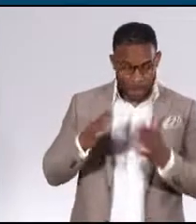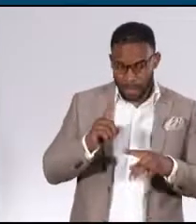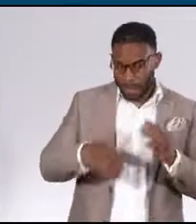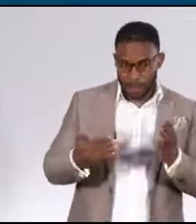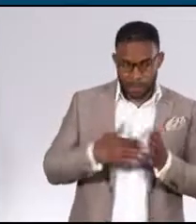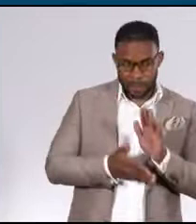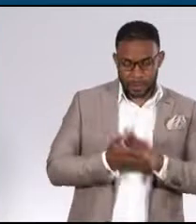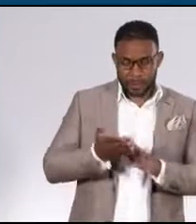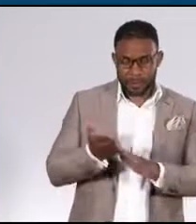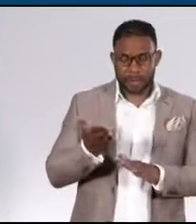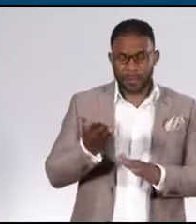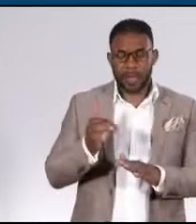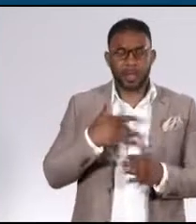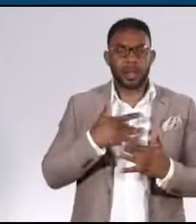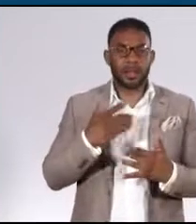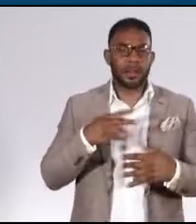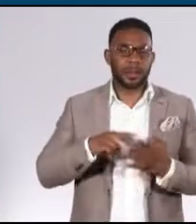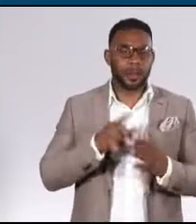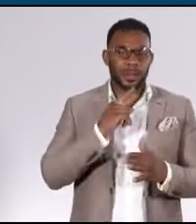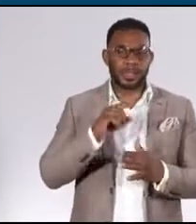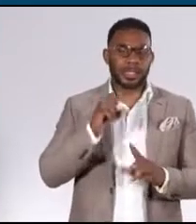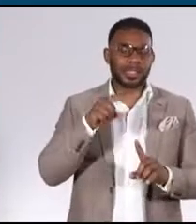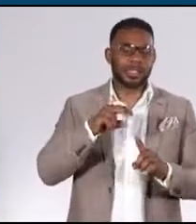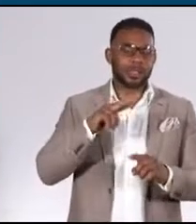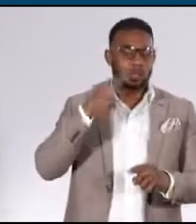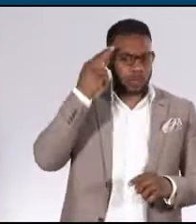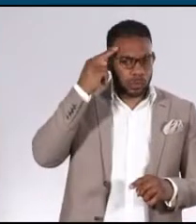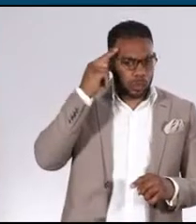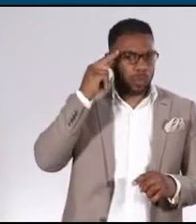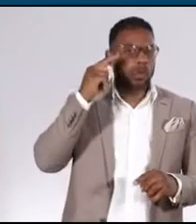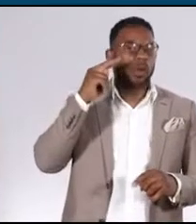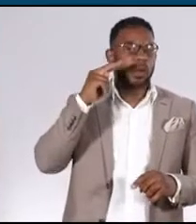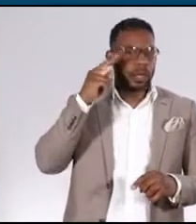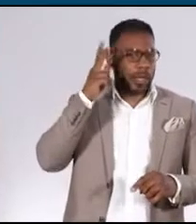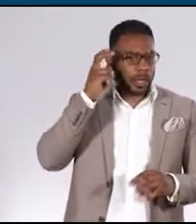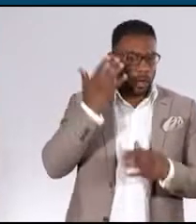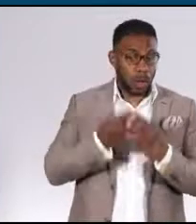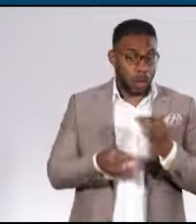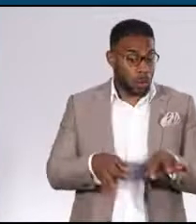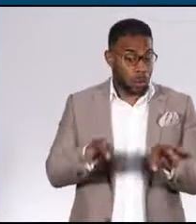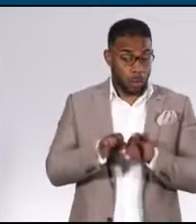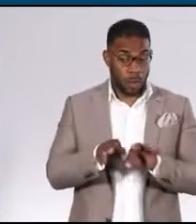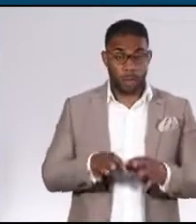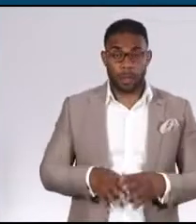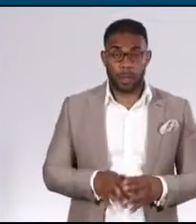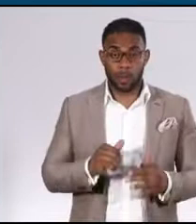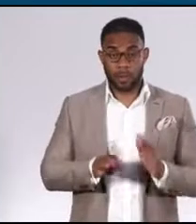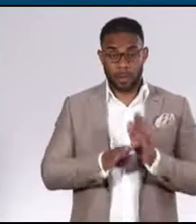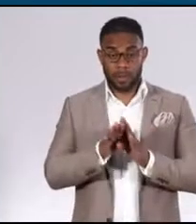and This will usually mean when we say sensory hearing loss. Now importantly, when we develop sensible hearing loss,